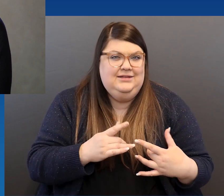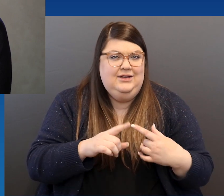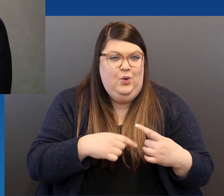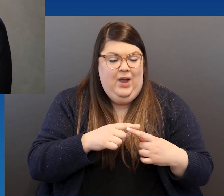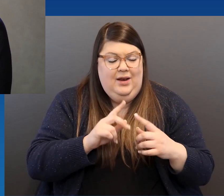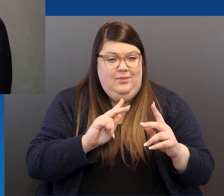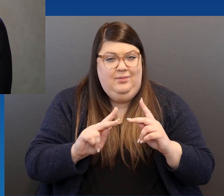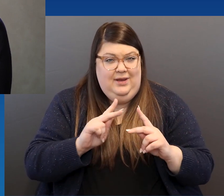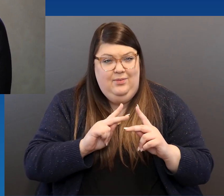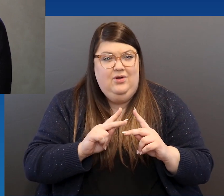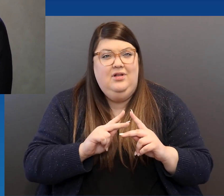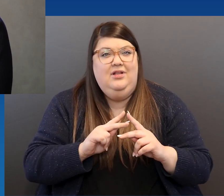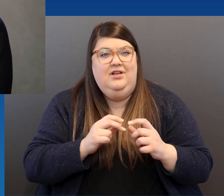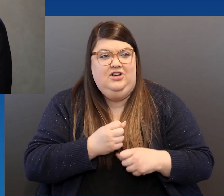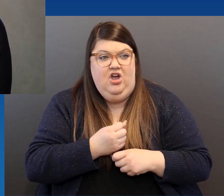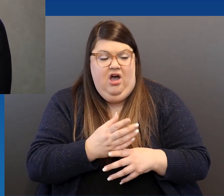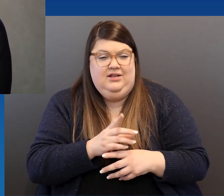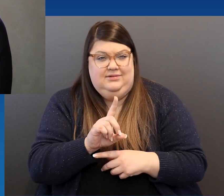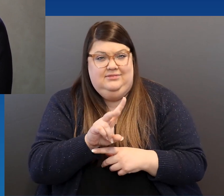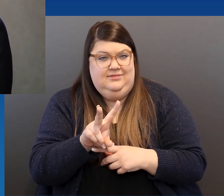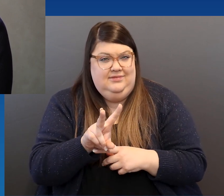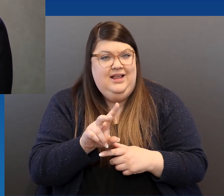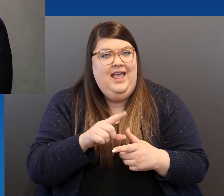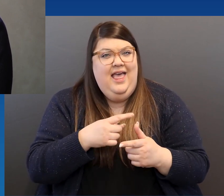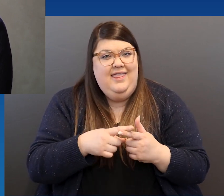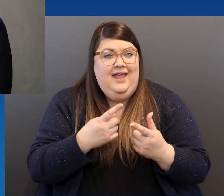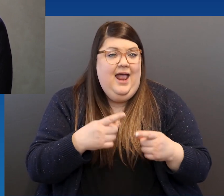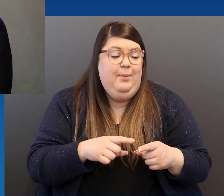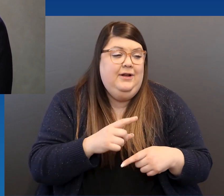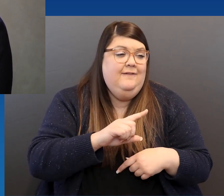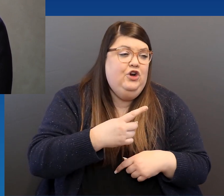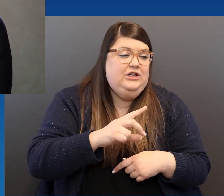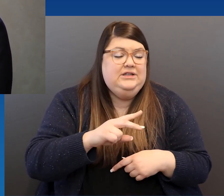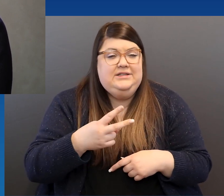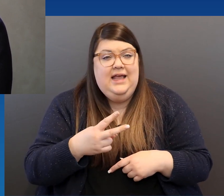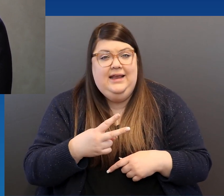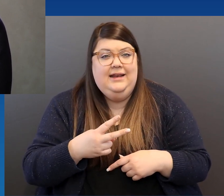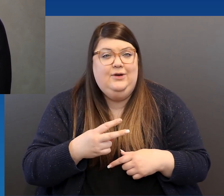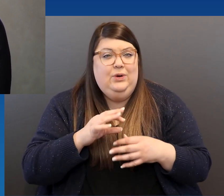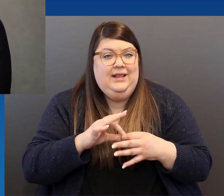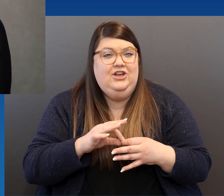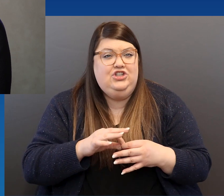sometimes they happen in the first or second relationship in one's life, which is usually in the teenage,